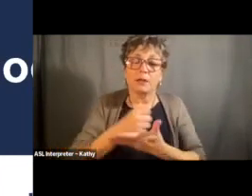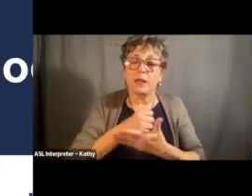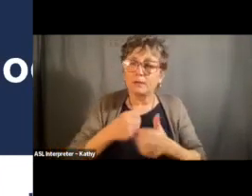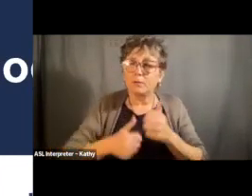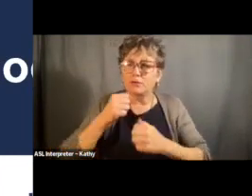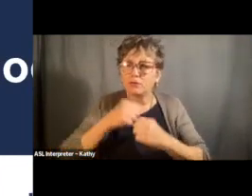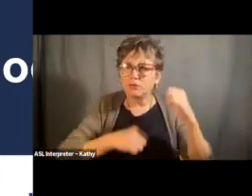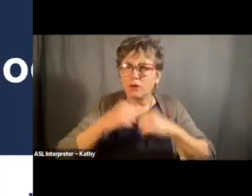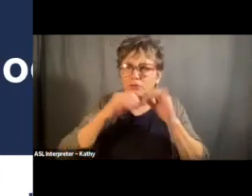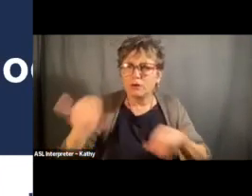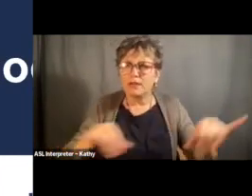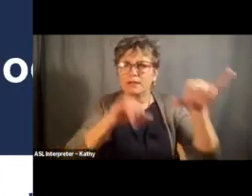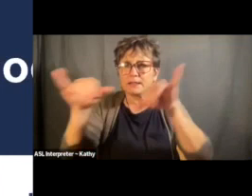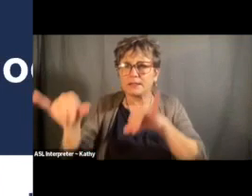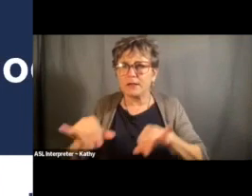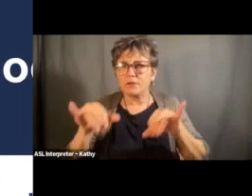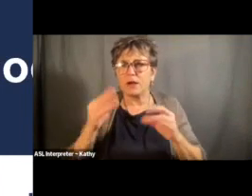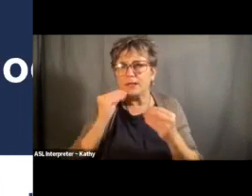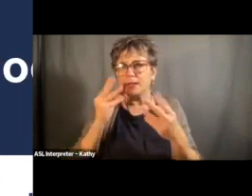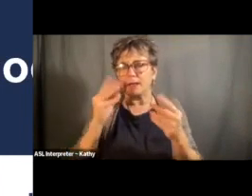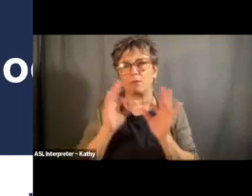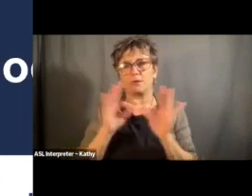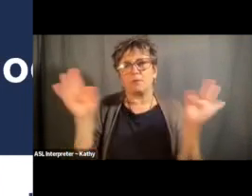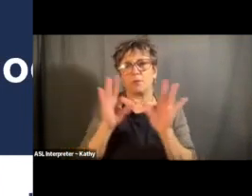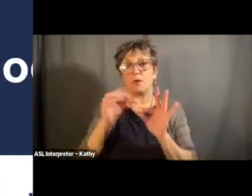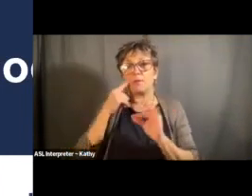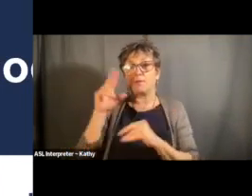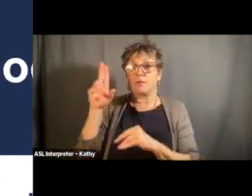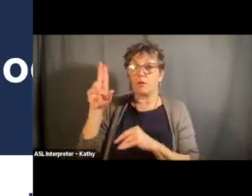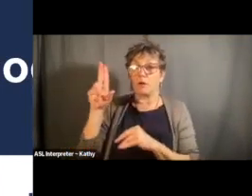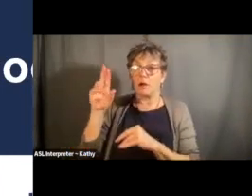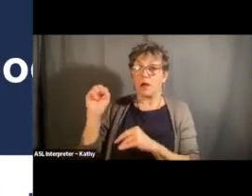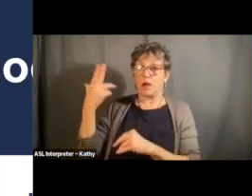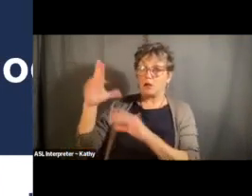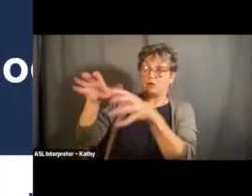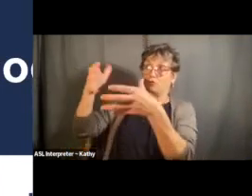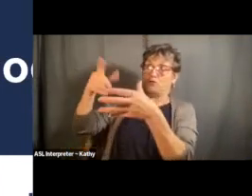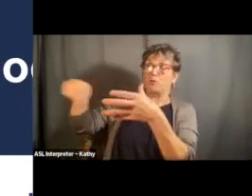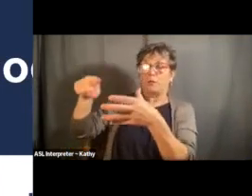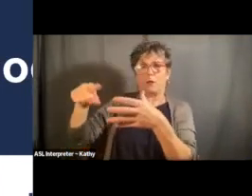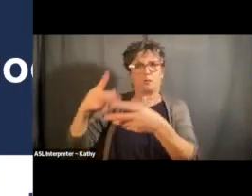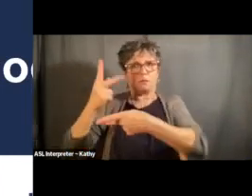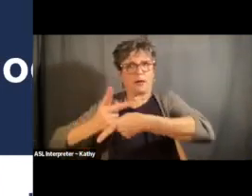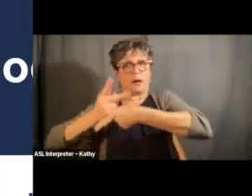important to your Usher leadership. Standardized means that we are searching for the best